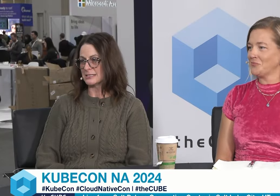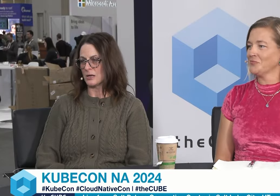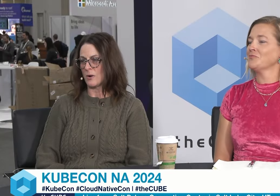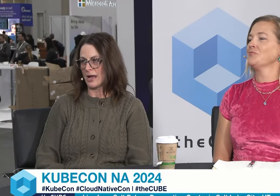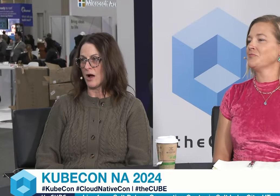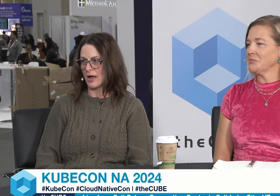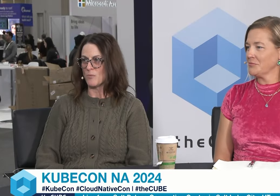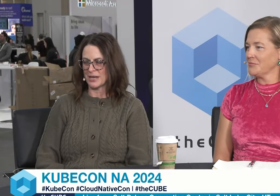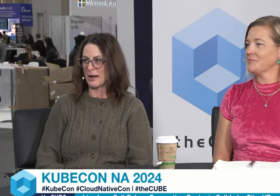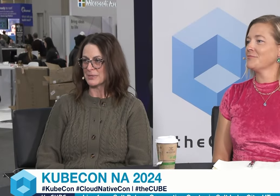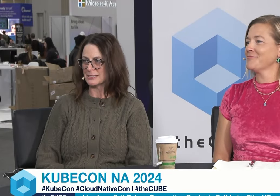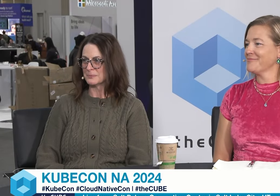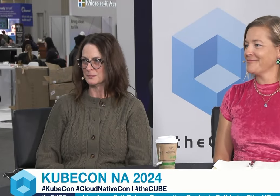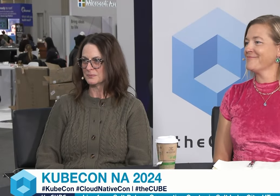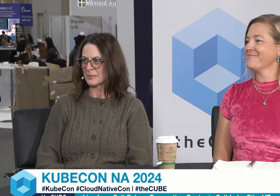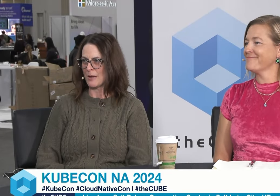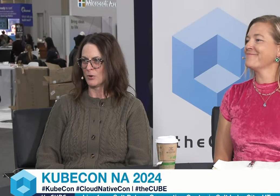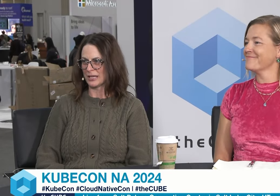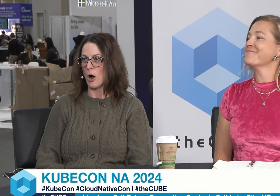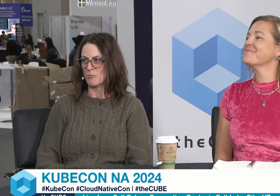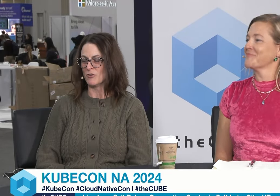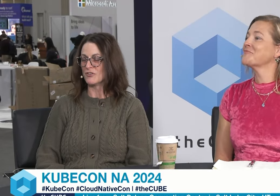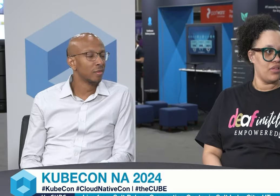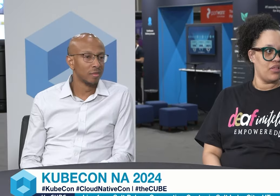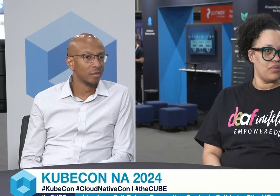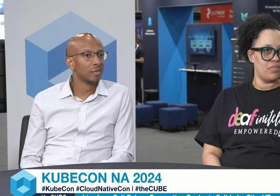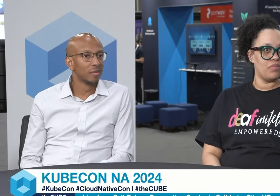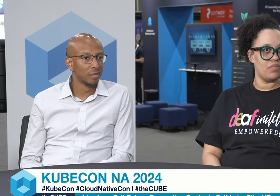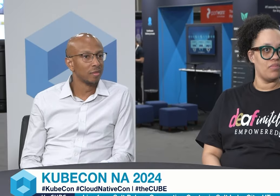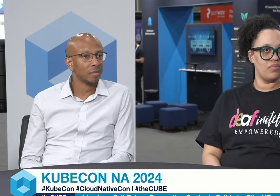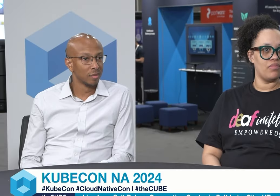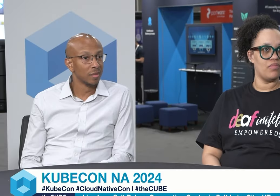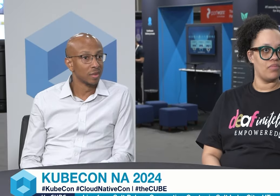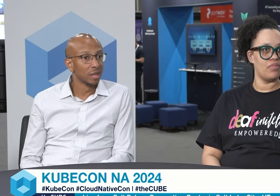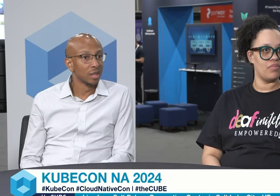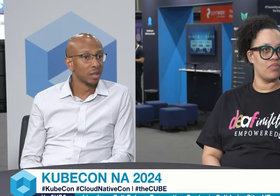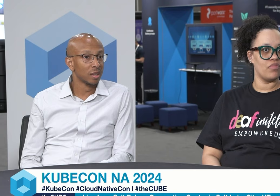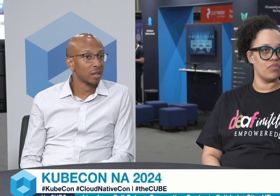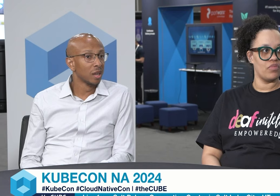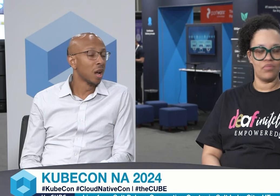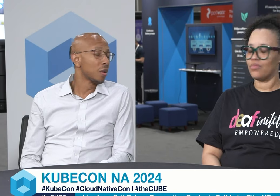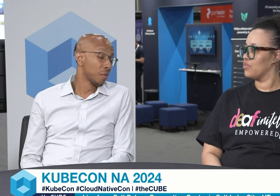And so I hope that happens. I'm really hopeful for that. Great. What about you, Travis?